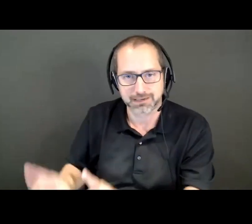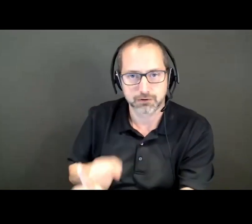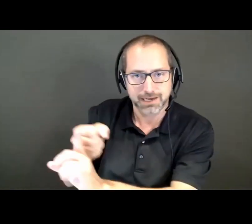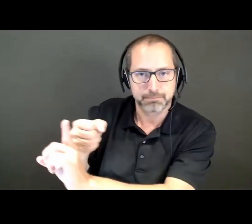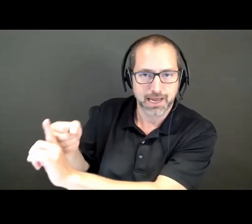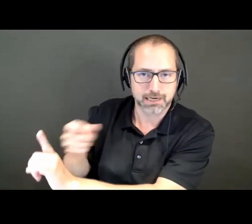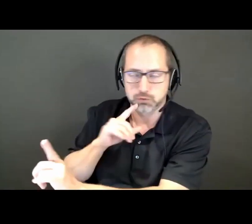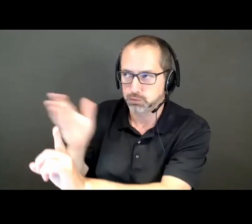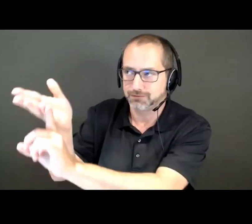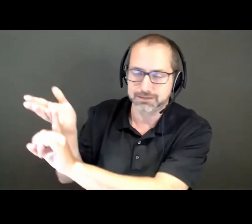want to speak with. >>